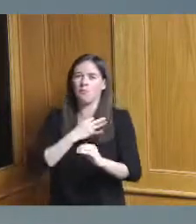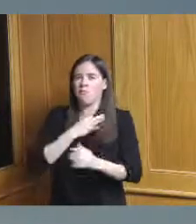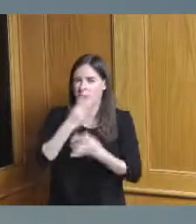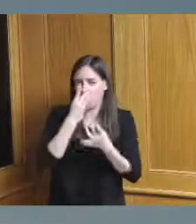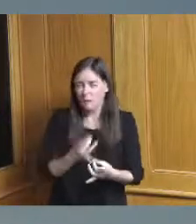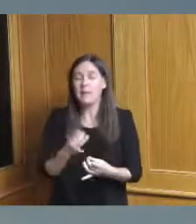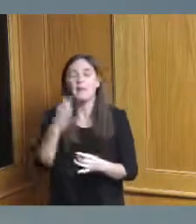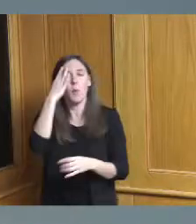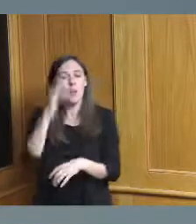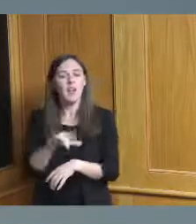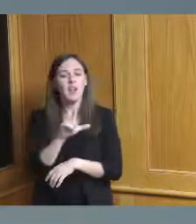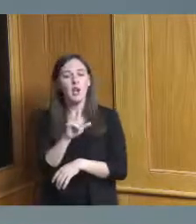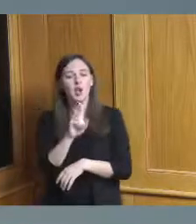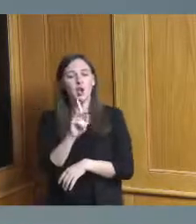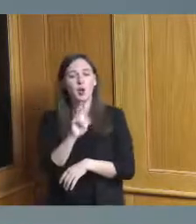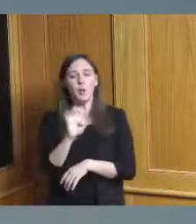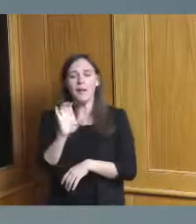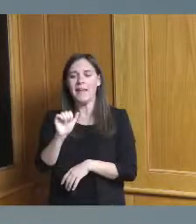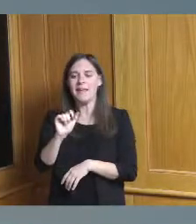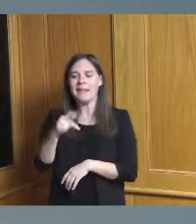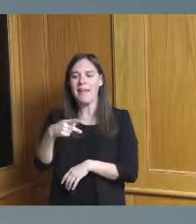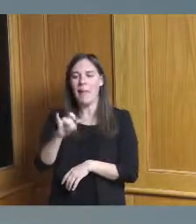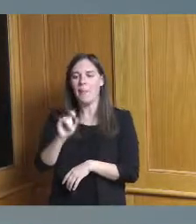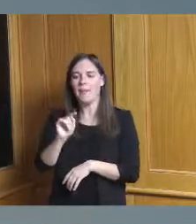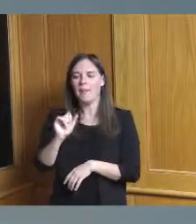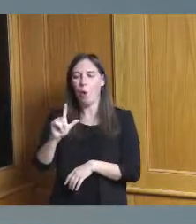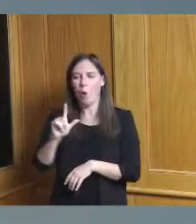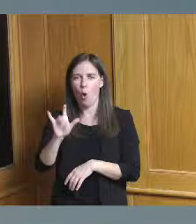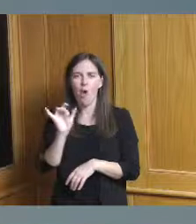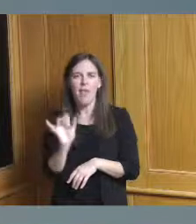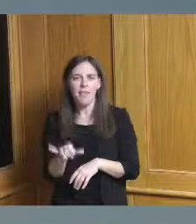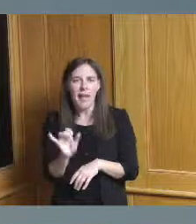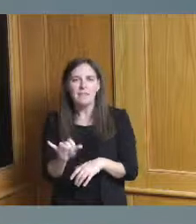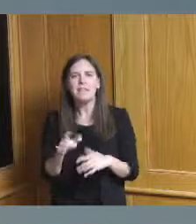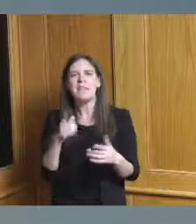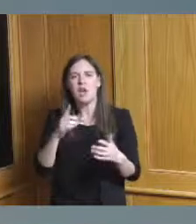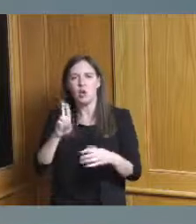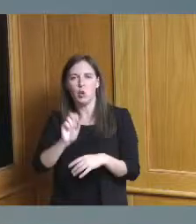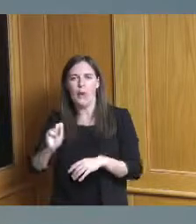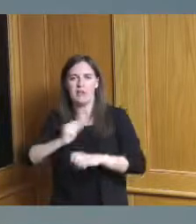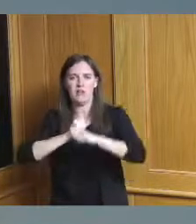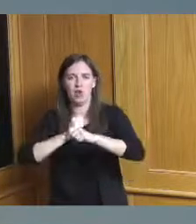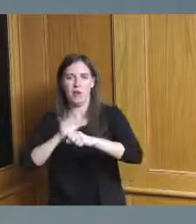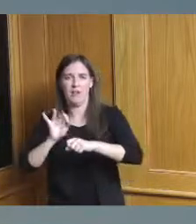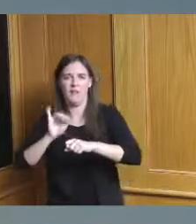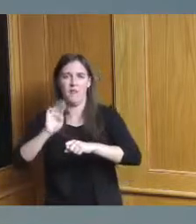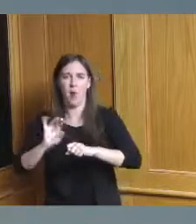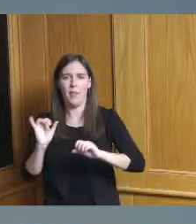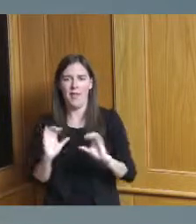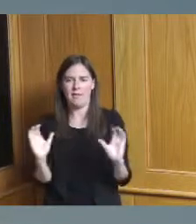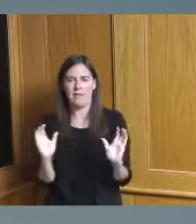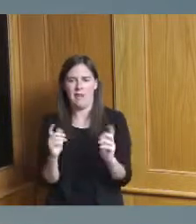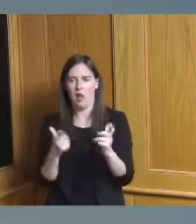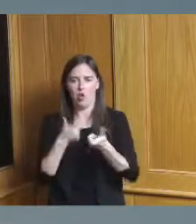which is the largest minority u.s owned u.s securities firm in the nation we also had several